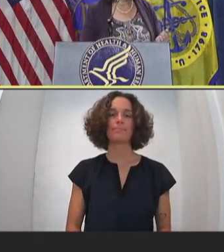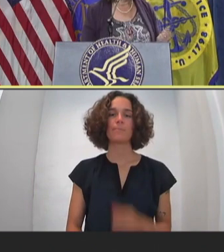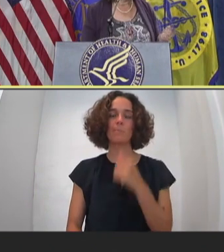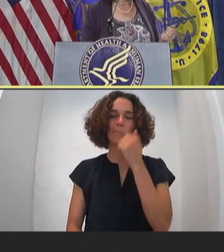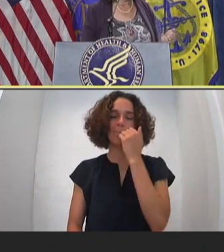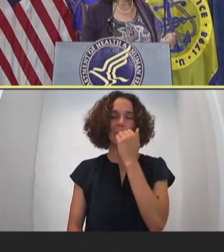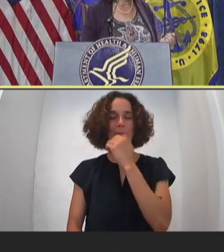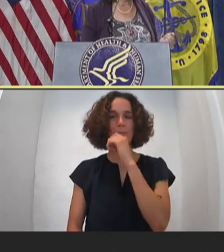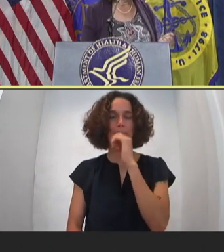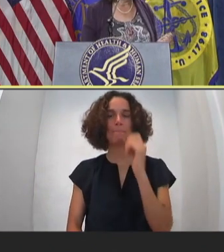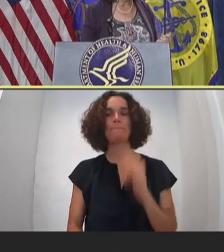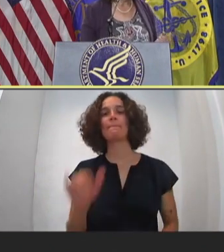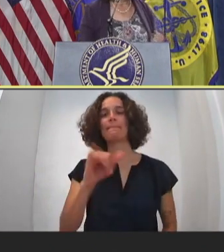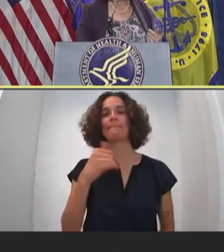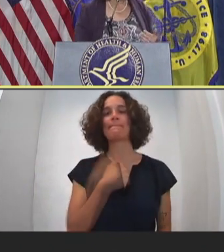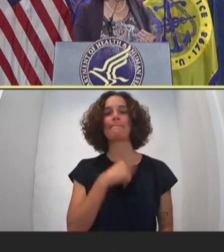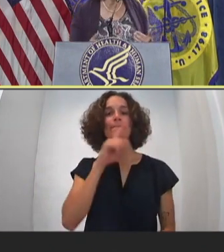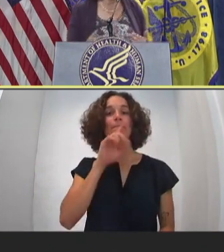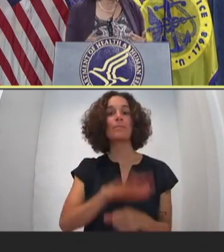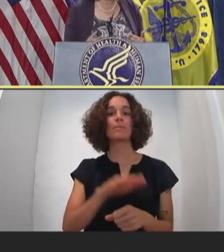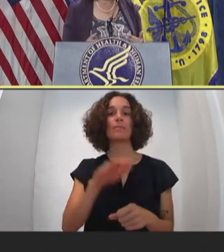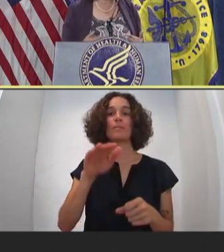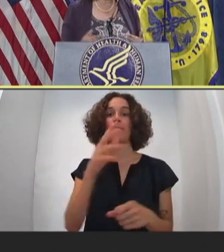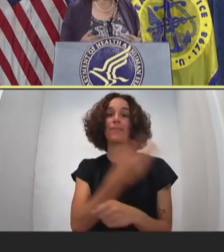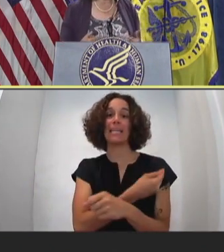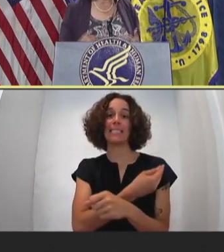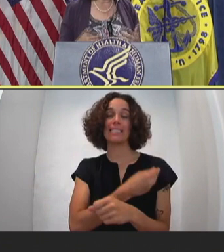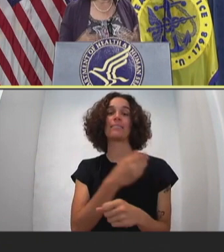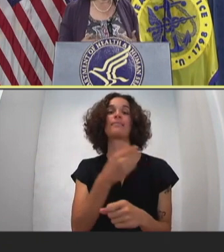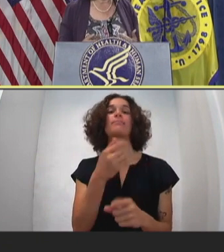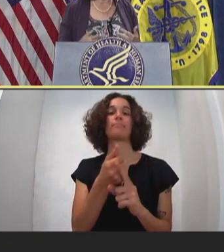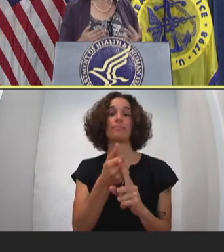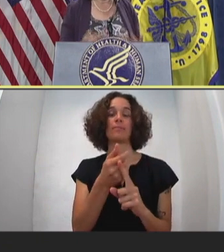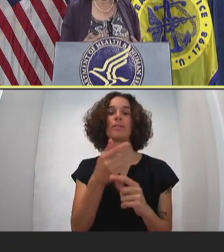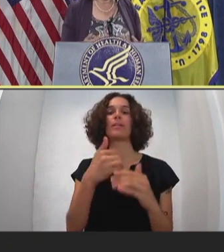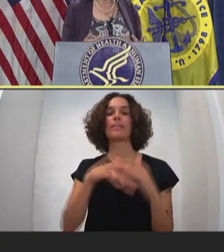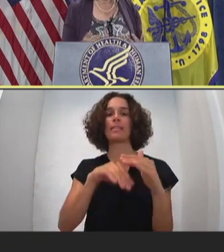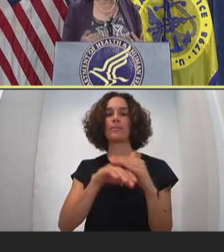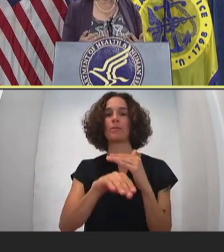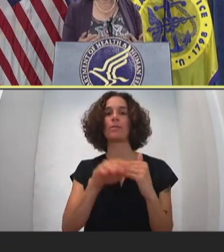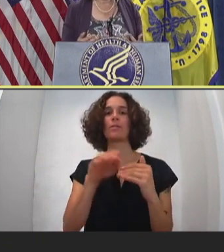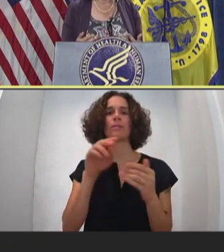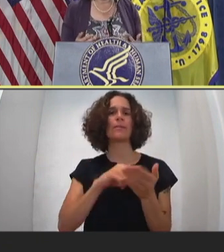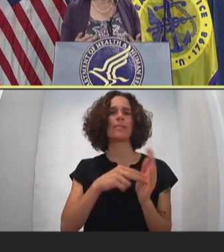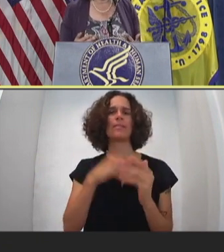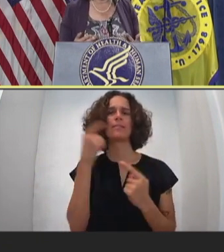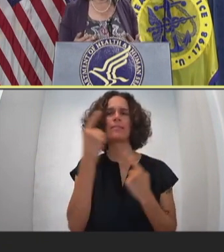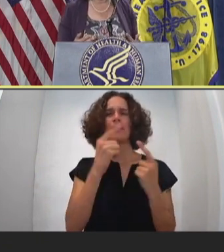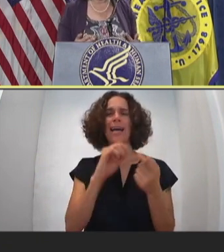are accessible. This means thinking about how are they delivered to different populations